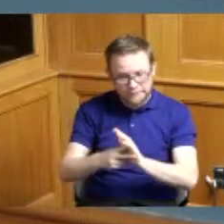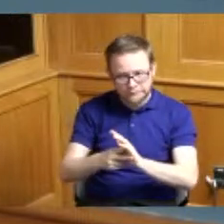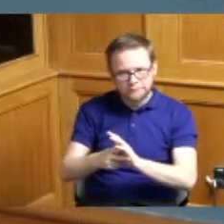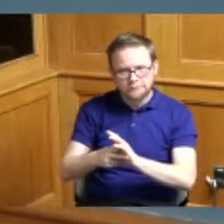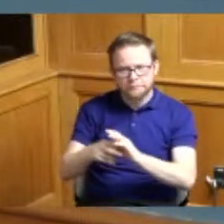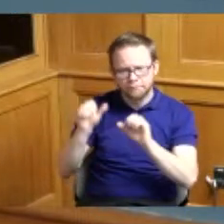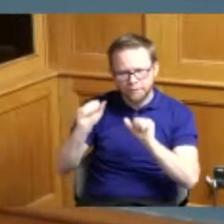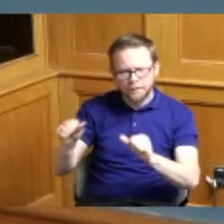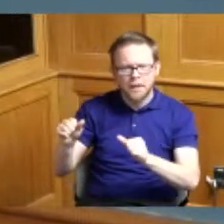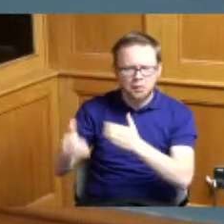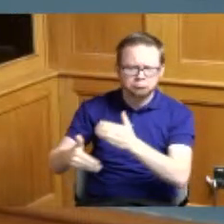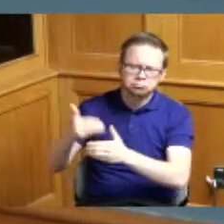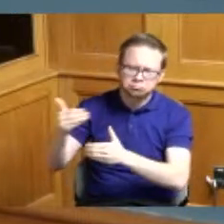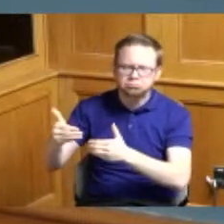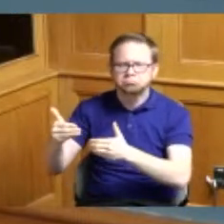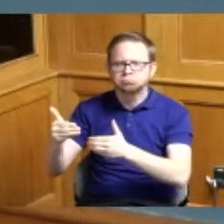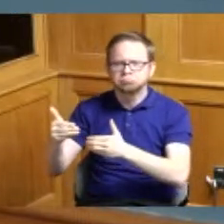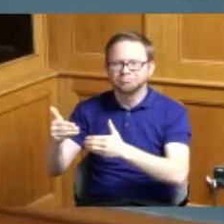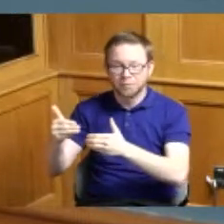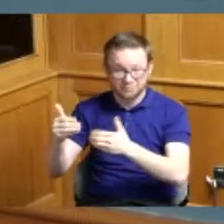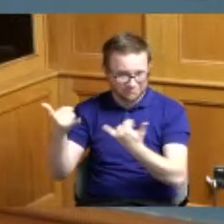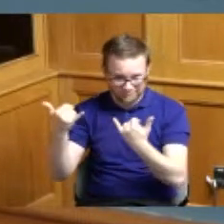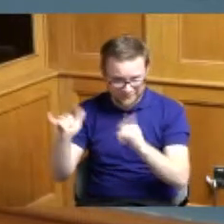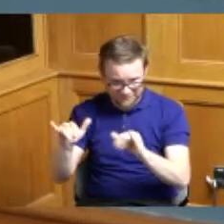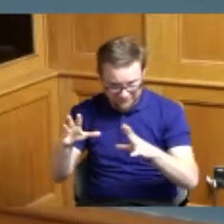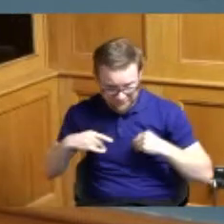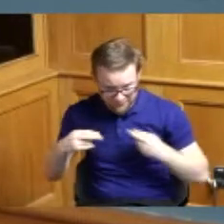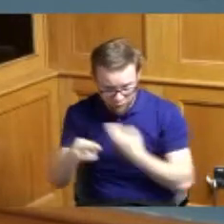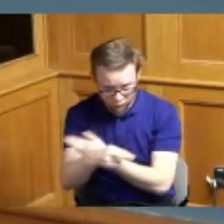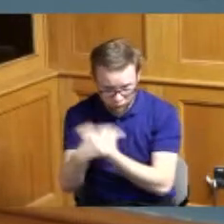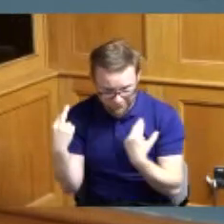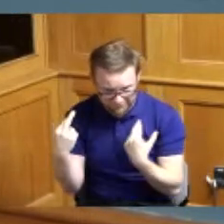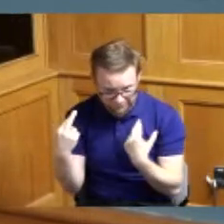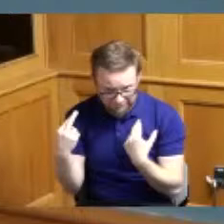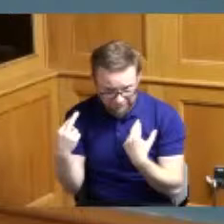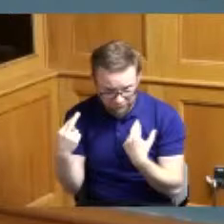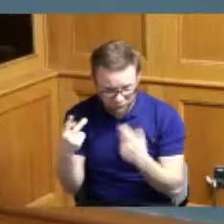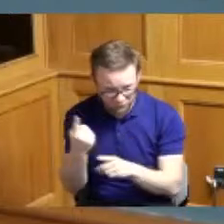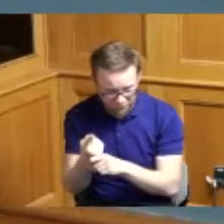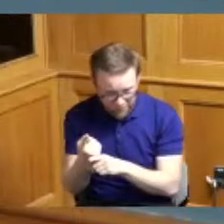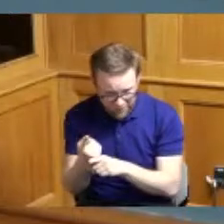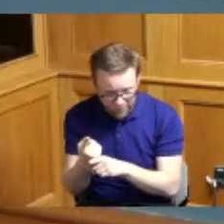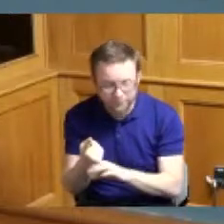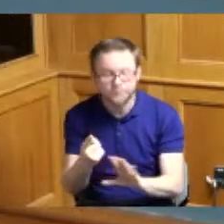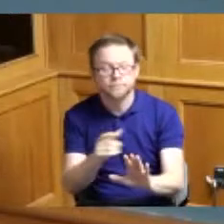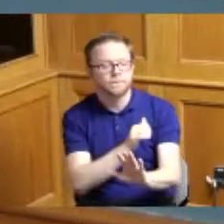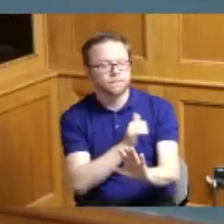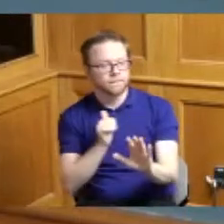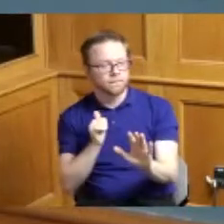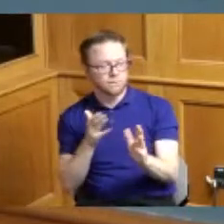even though the risk is there that you were trying to change passing this would would allow